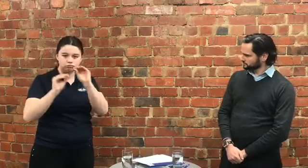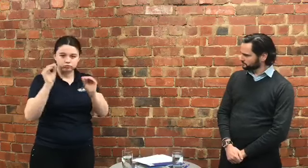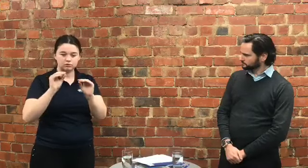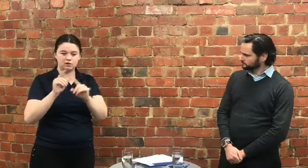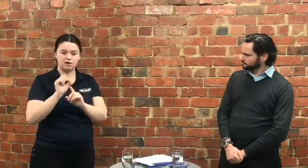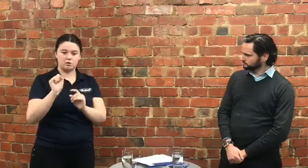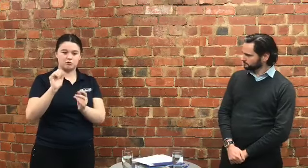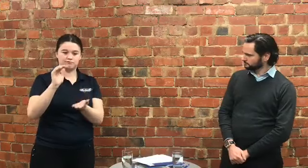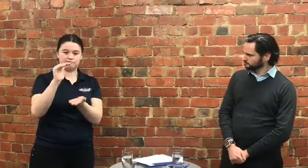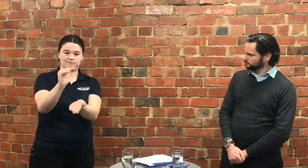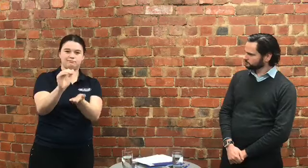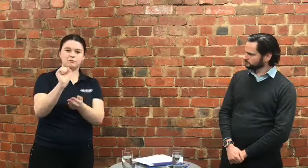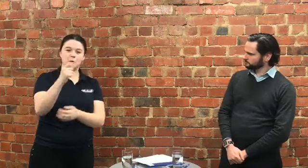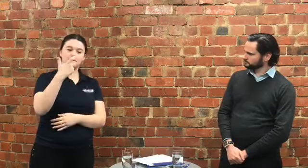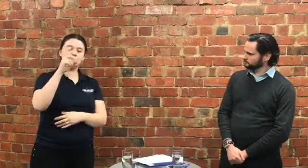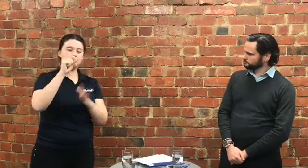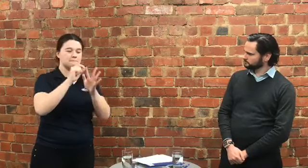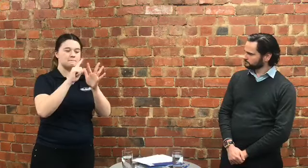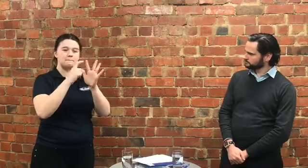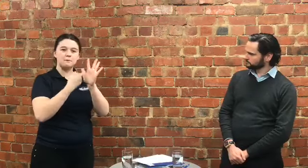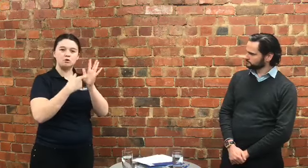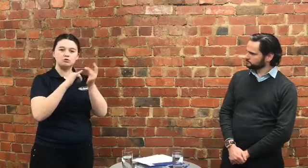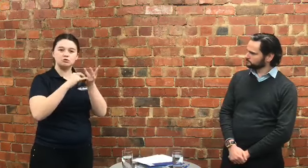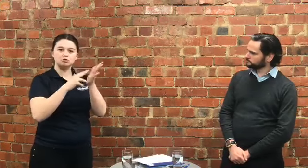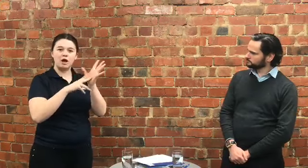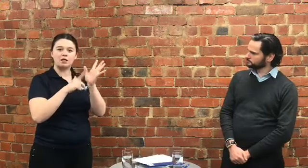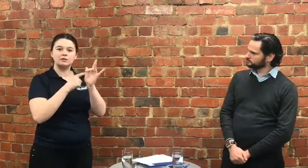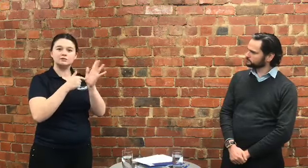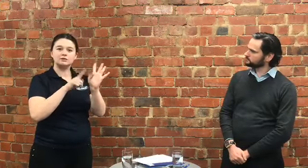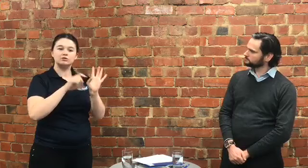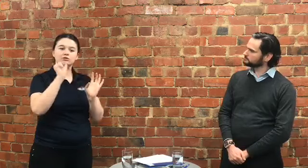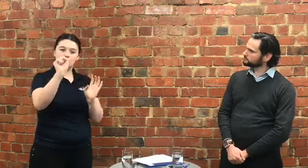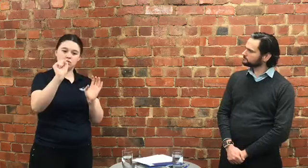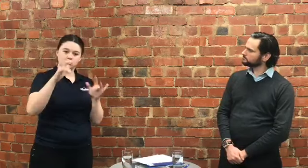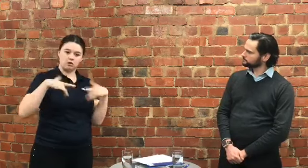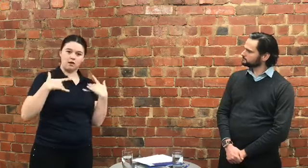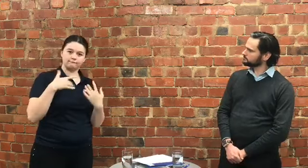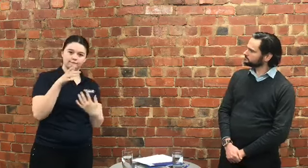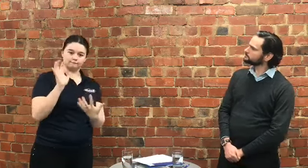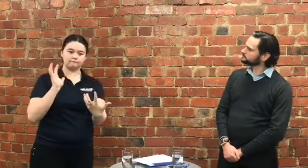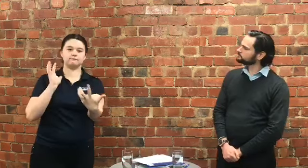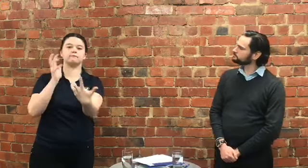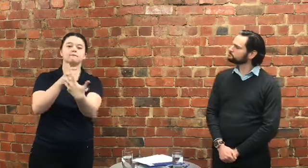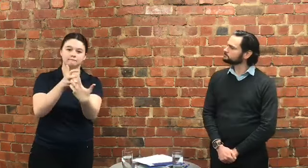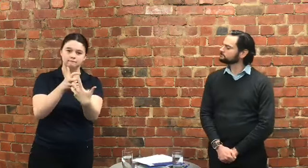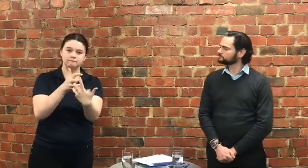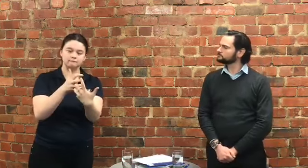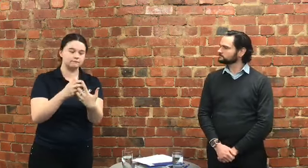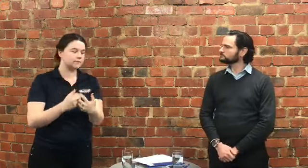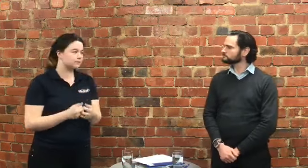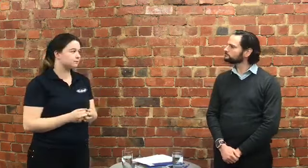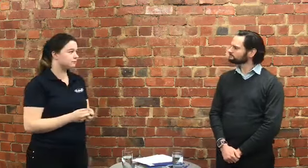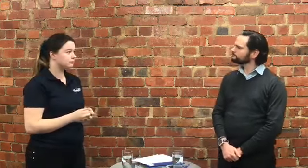They'll ask you lots of questions and build your plan. Okay? They want to get some idea about your personality,